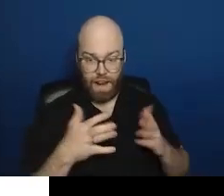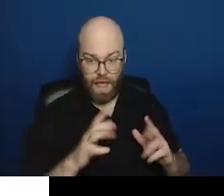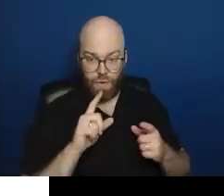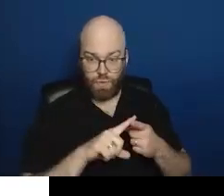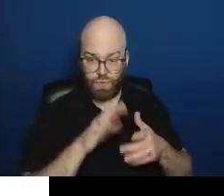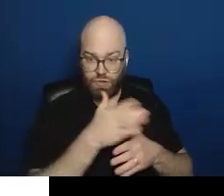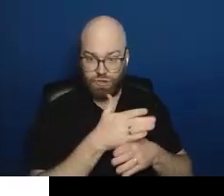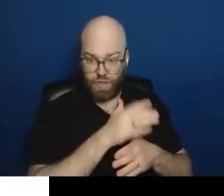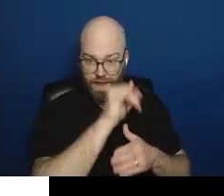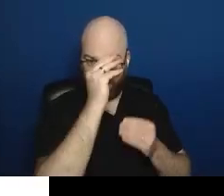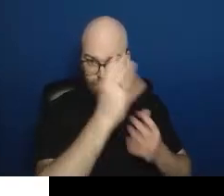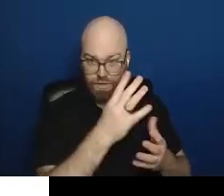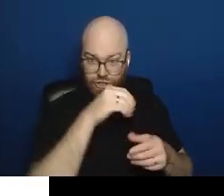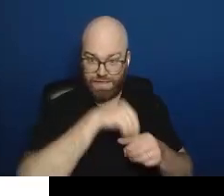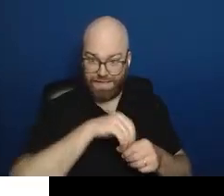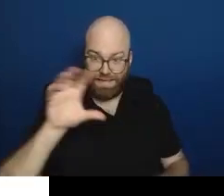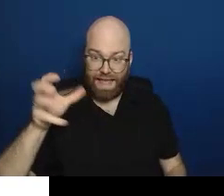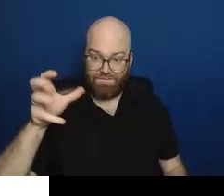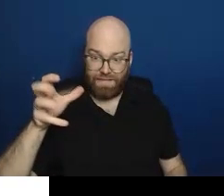in Canvas as an announcement?